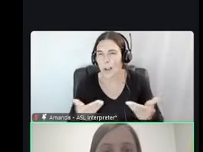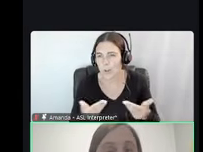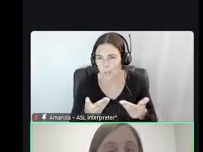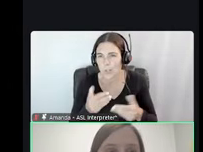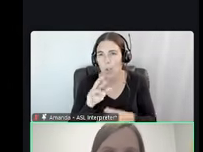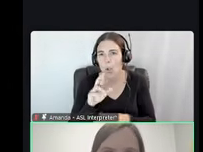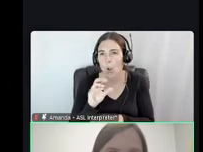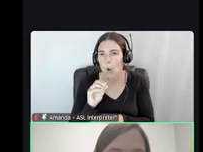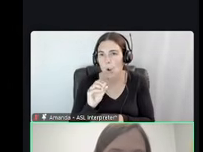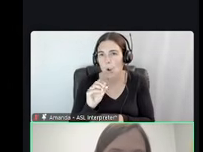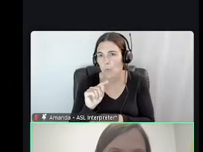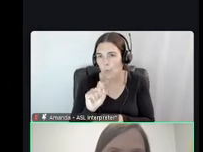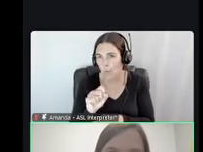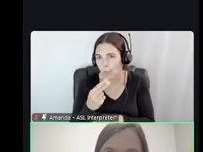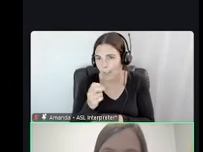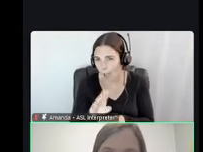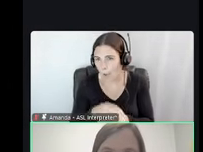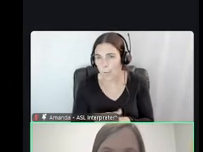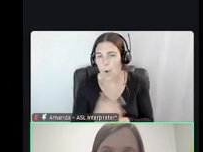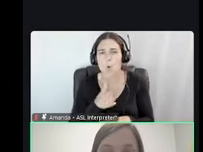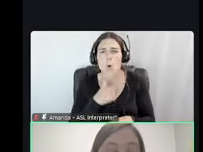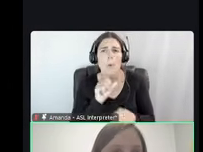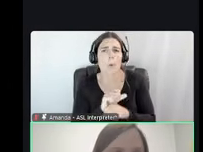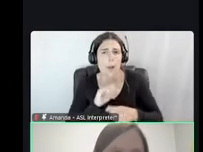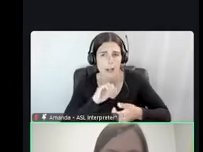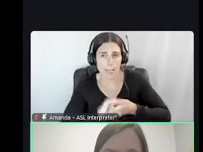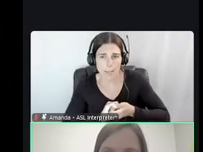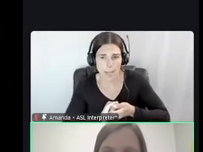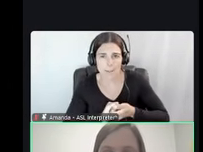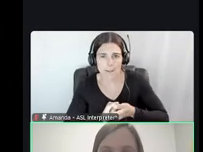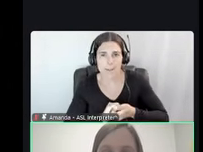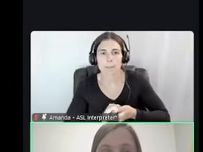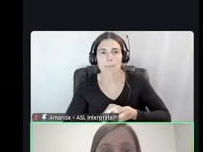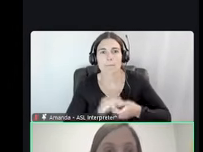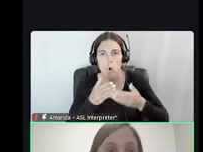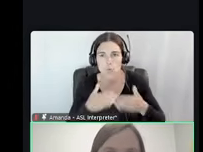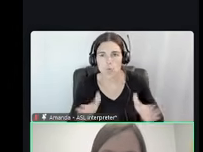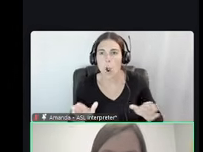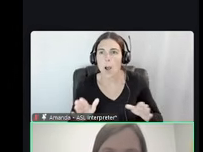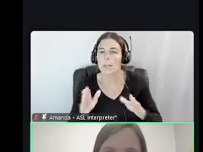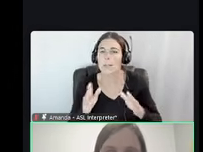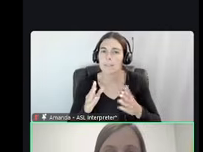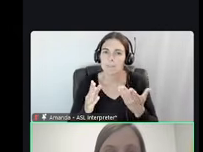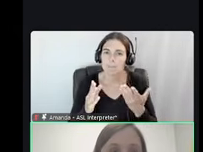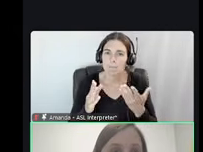but we'll be working collaboratively as a program across state agencies, healthc care providers,